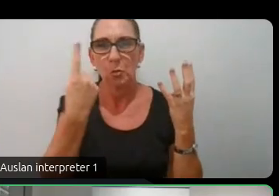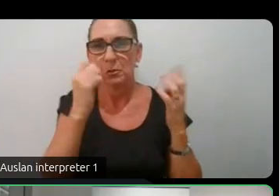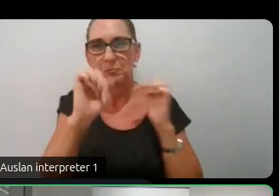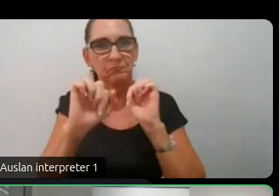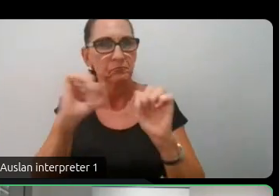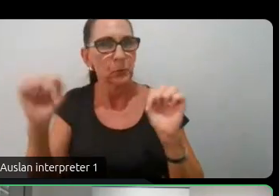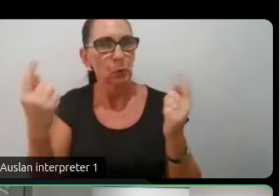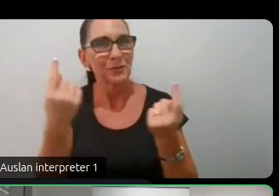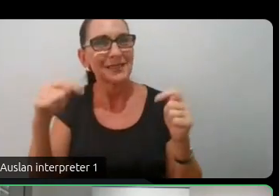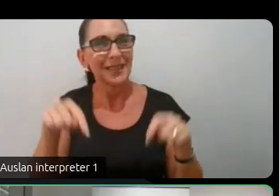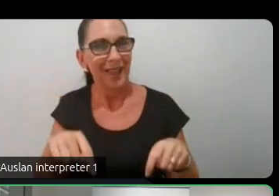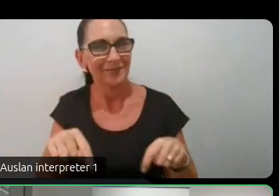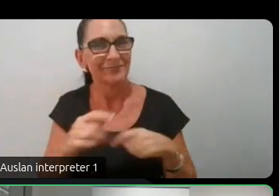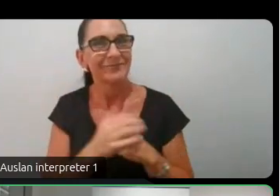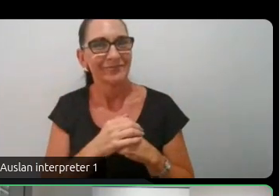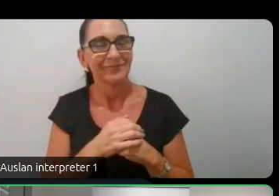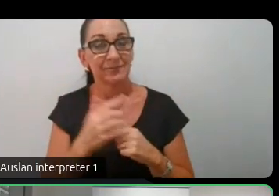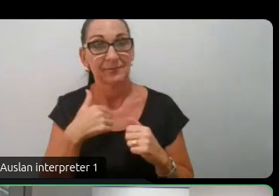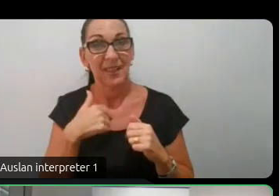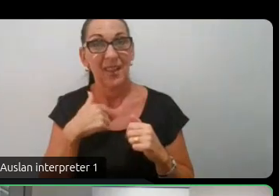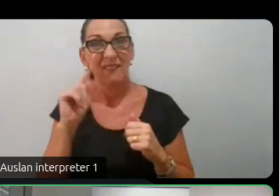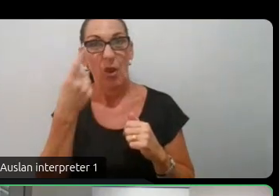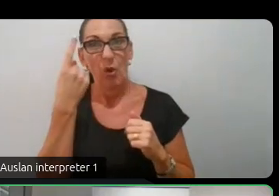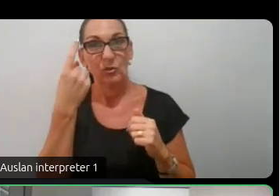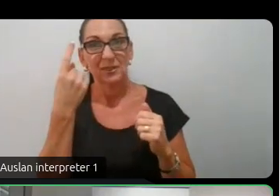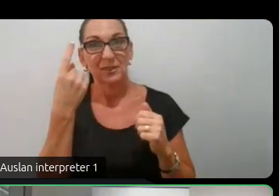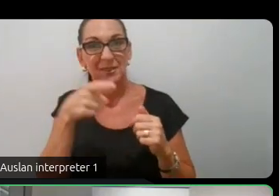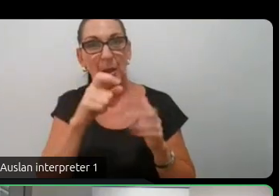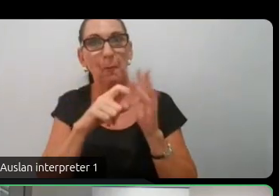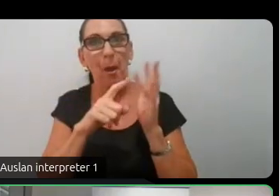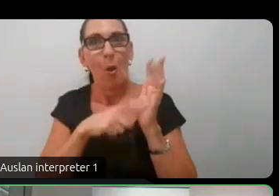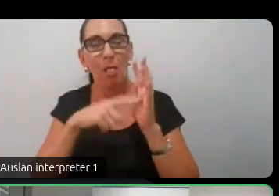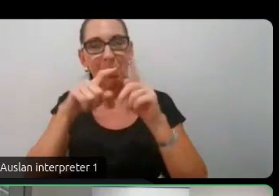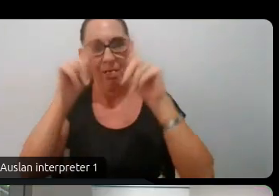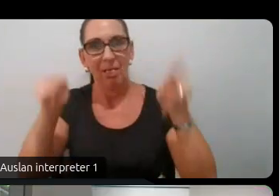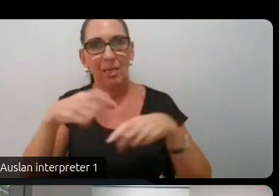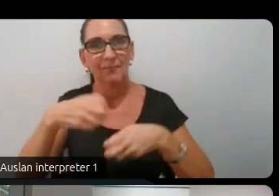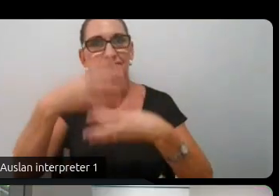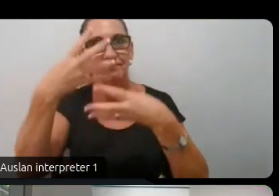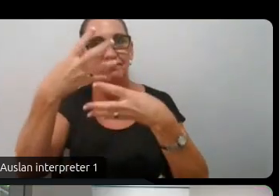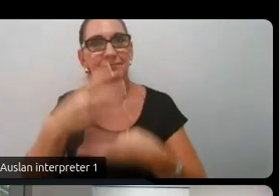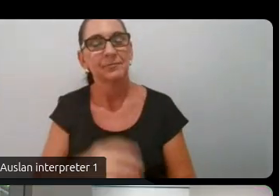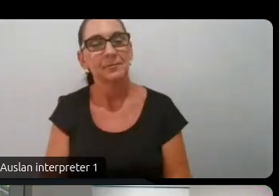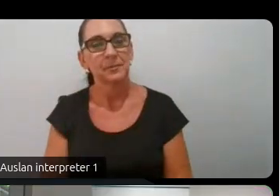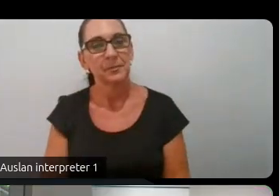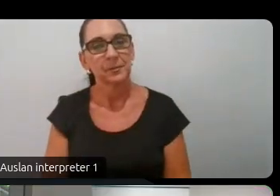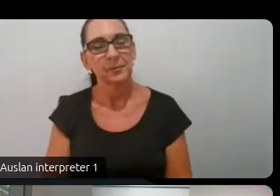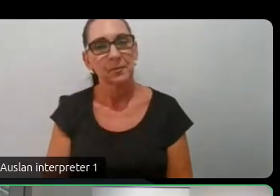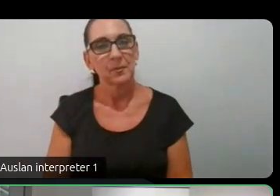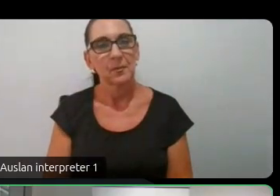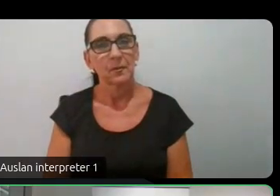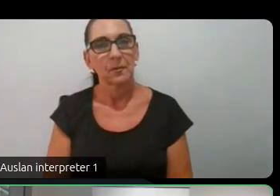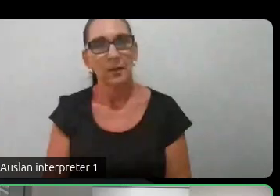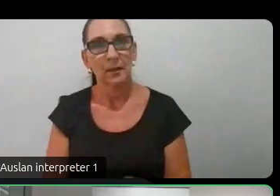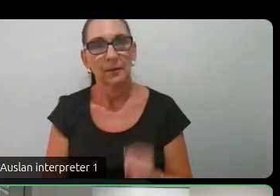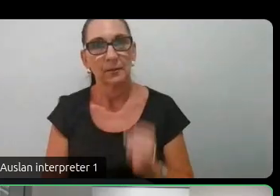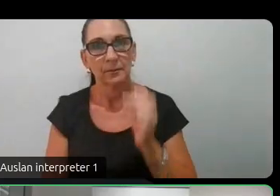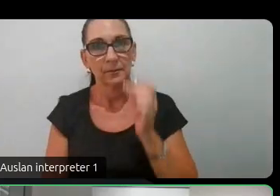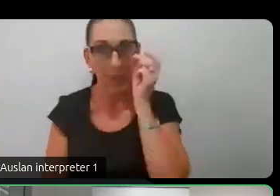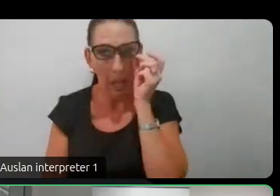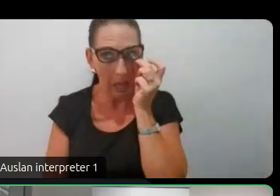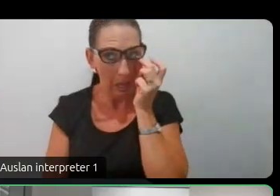I'm just going to launch the first poll for you. So, the first question is which region do you work